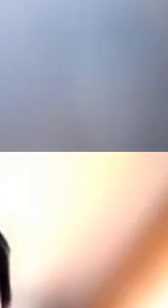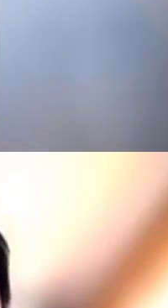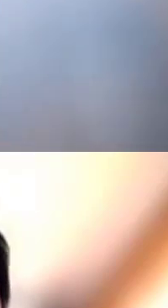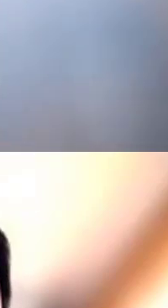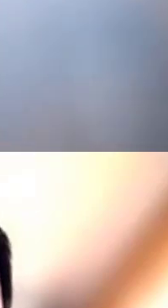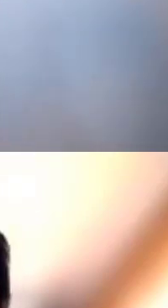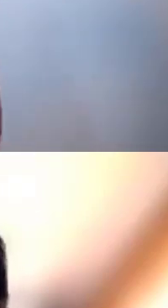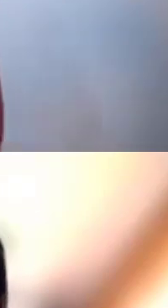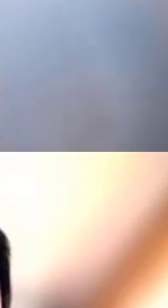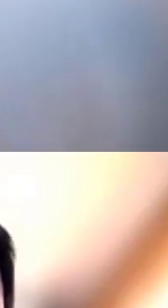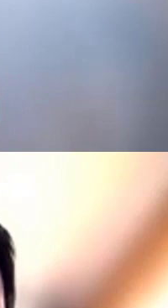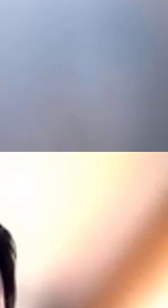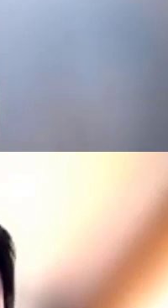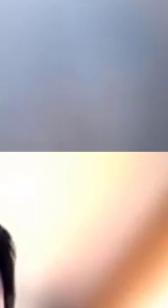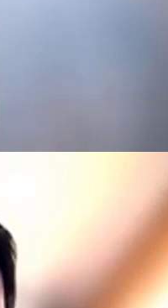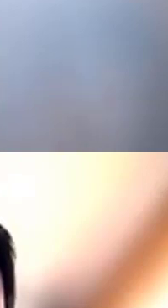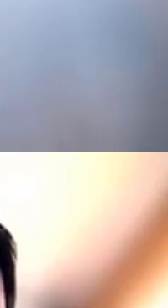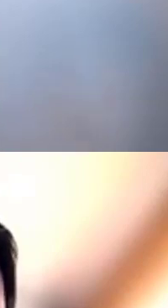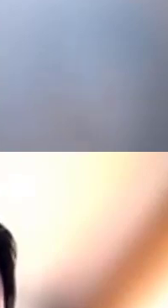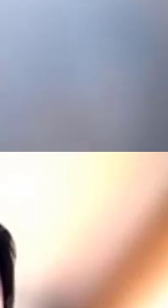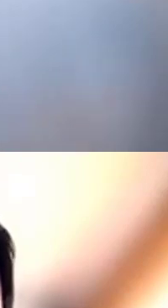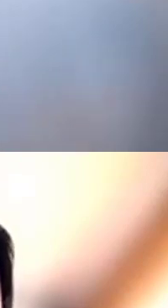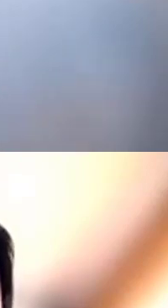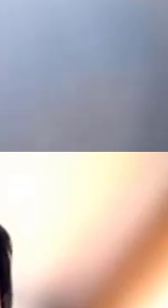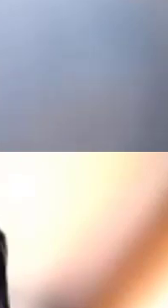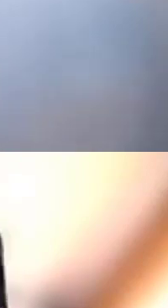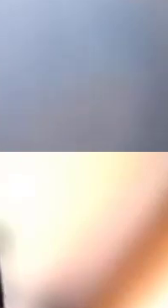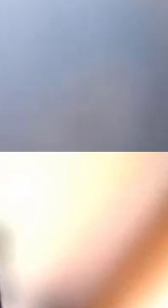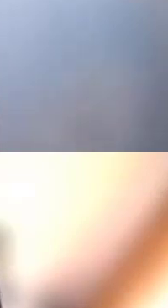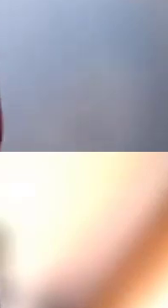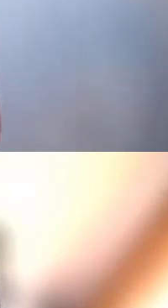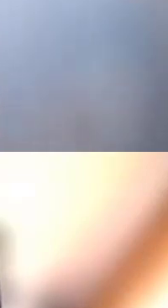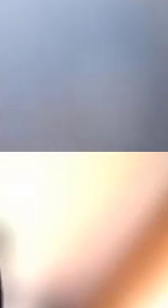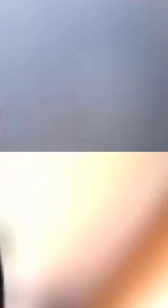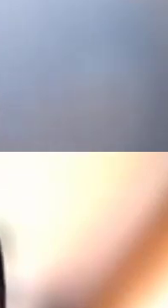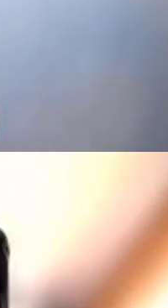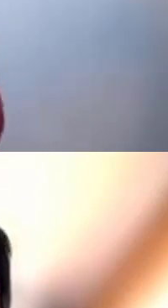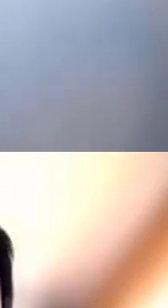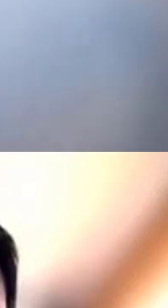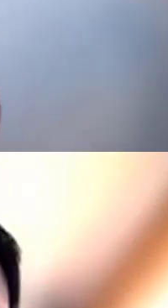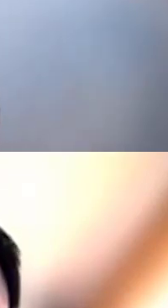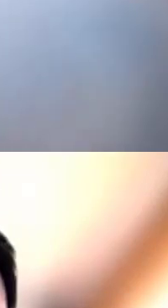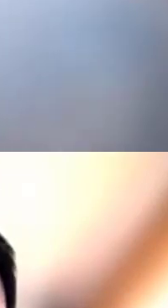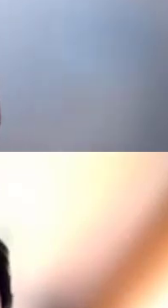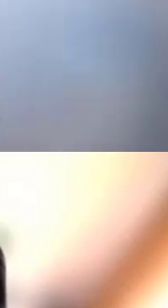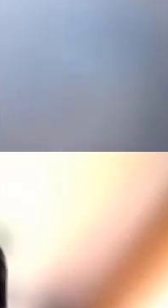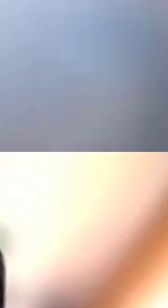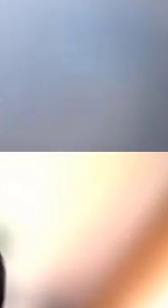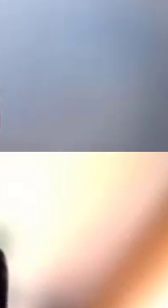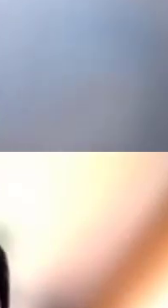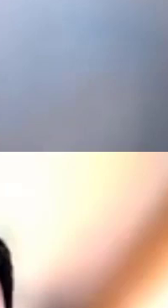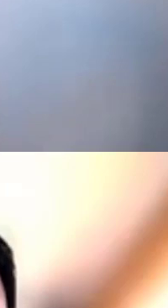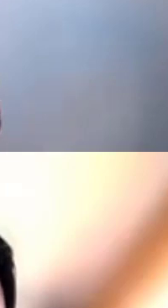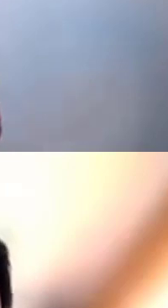as something we will answer as part of that. Unfortunately, like I said, yeah, unfortunately because of the thing about the linking